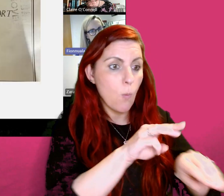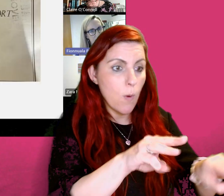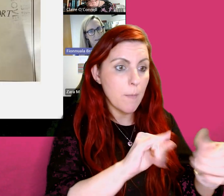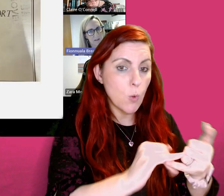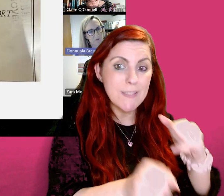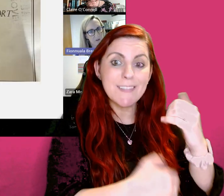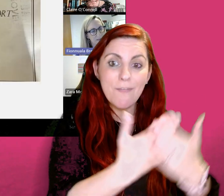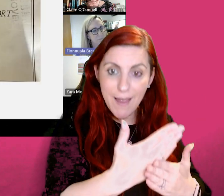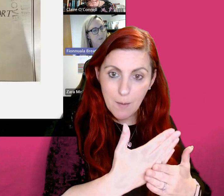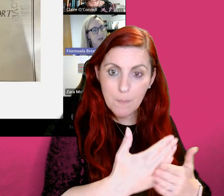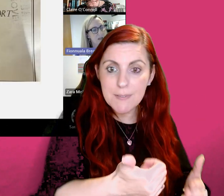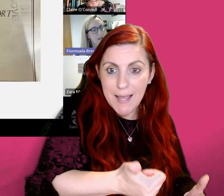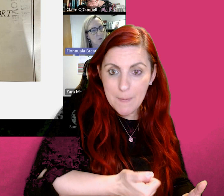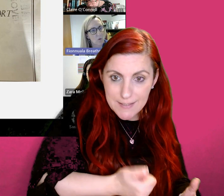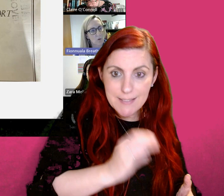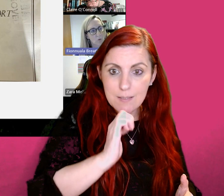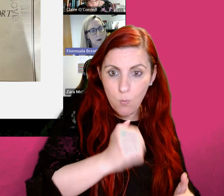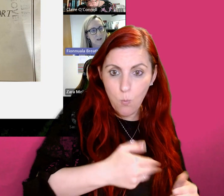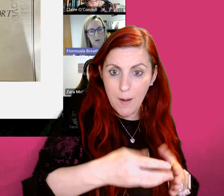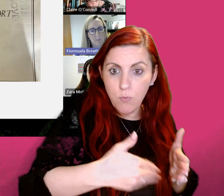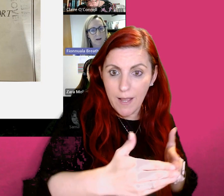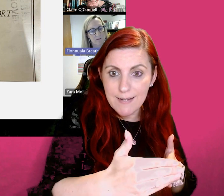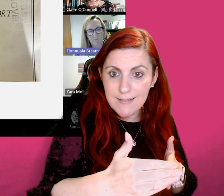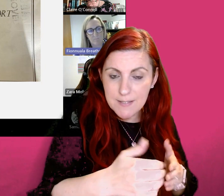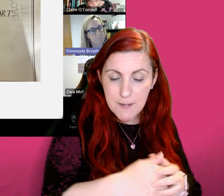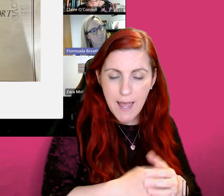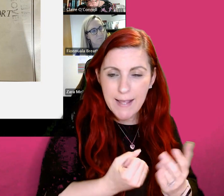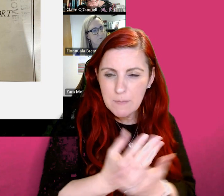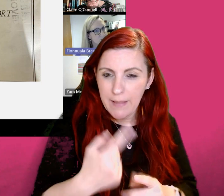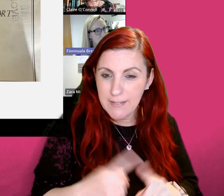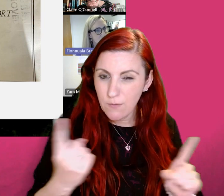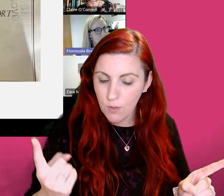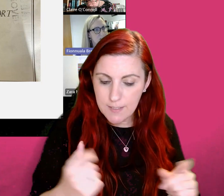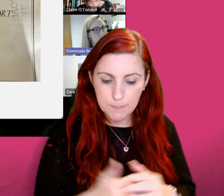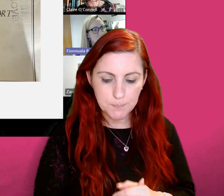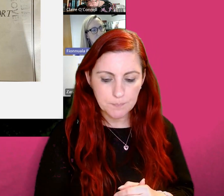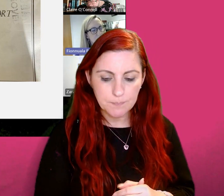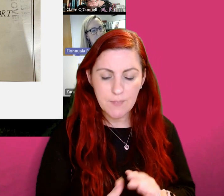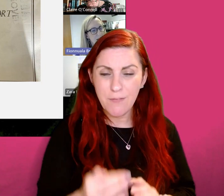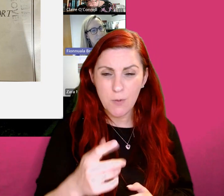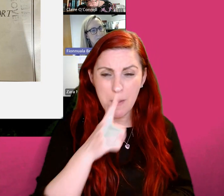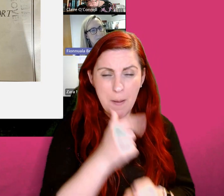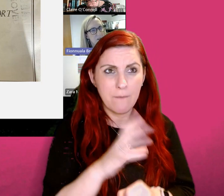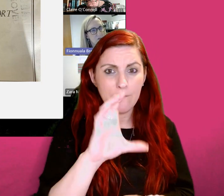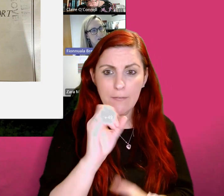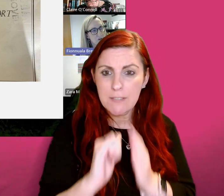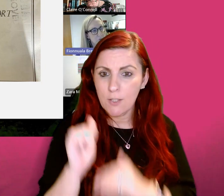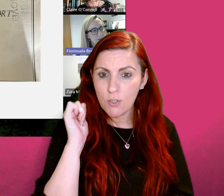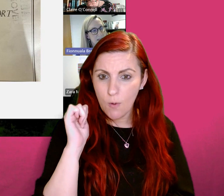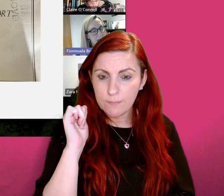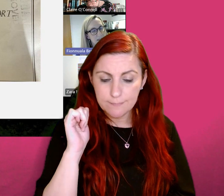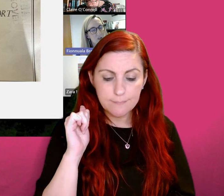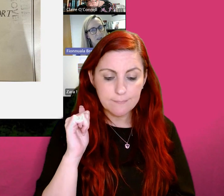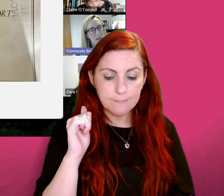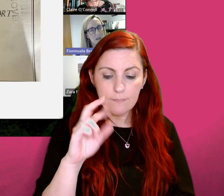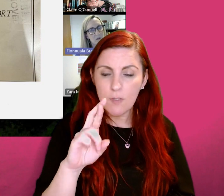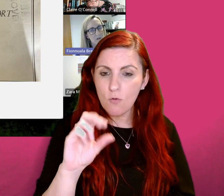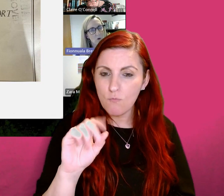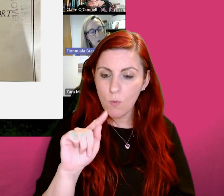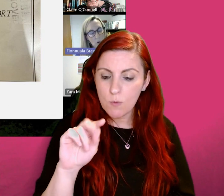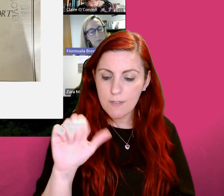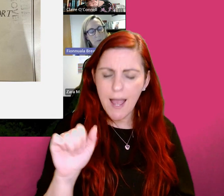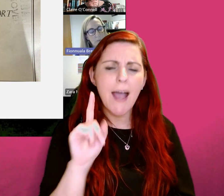explaining the difference now when you look back 50 years ago um the retunda was actually almost